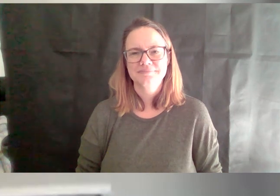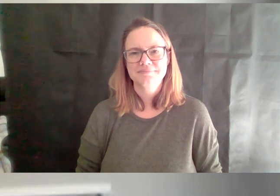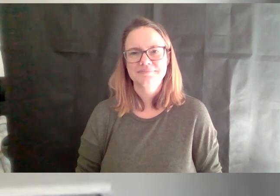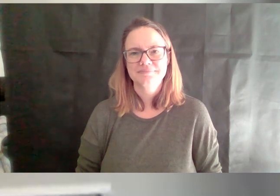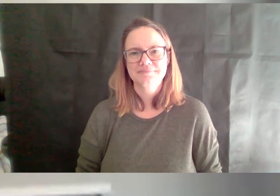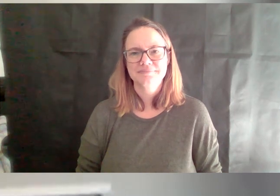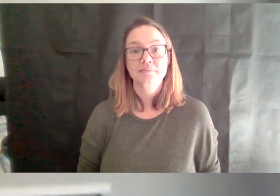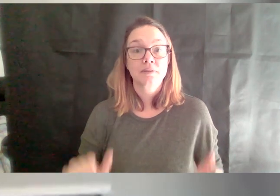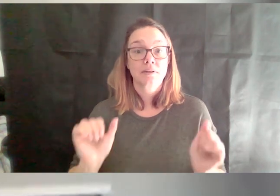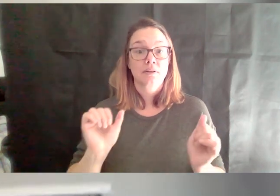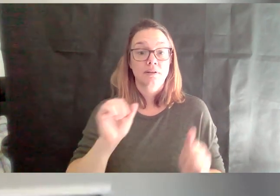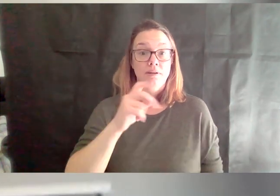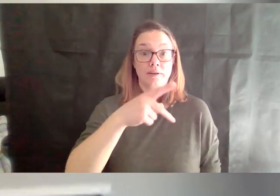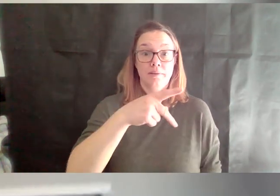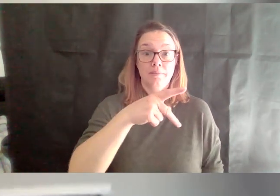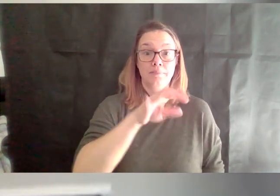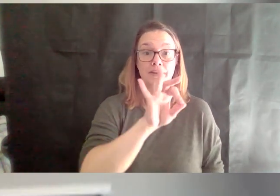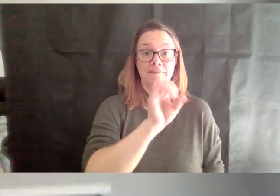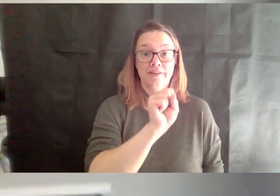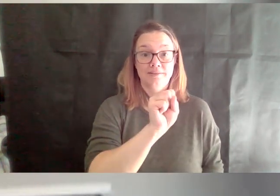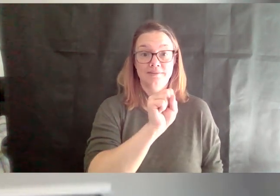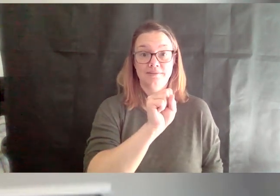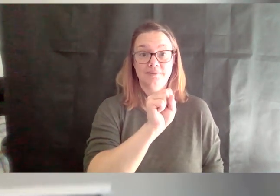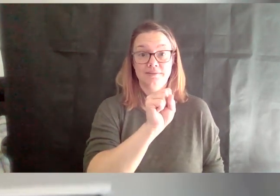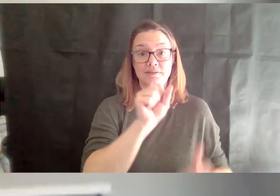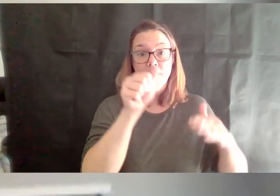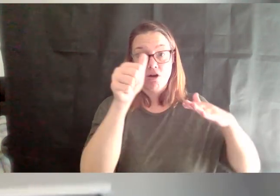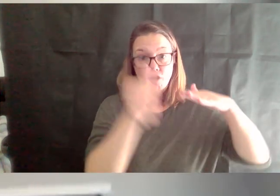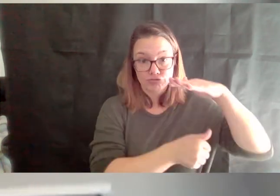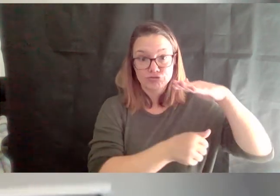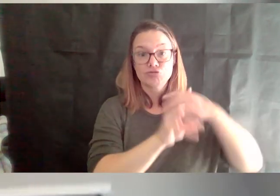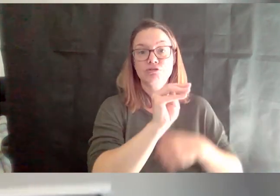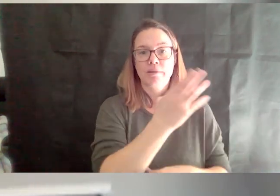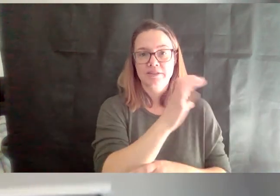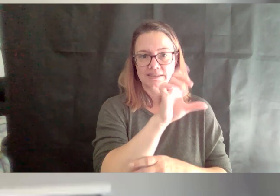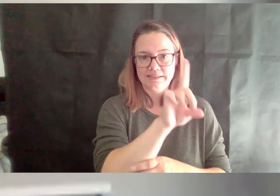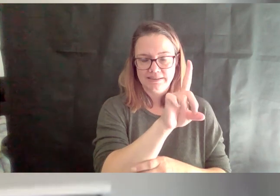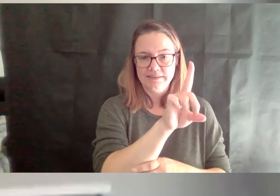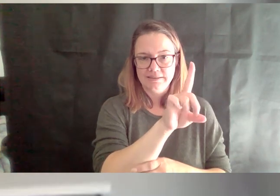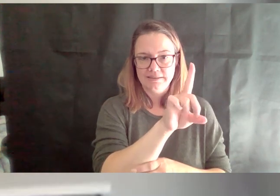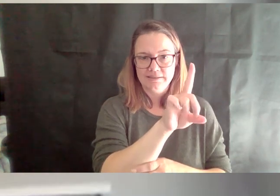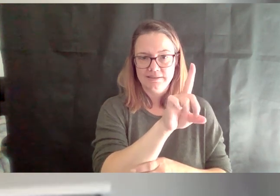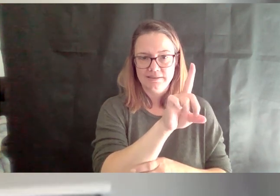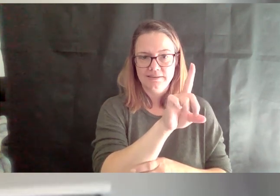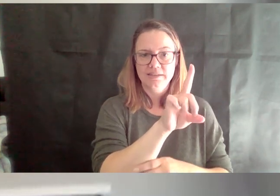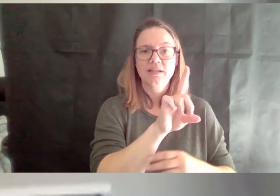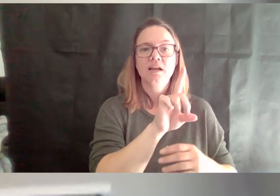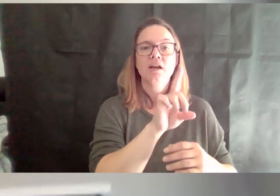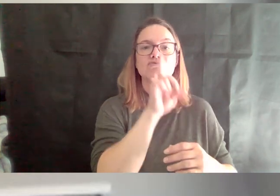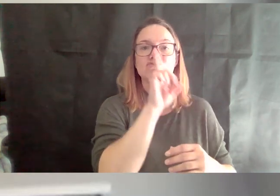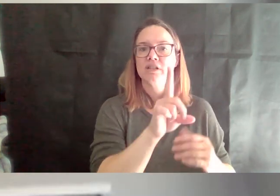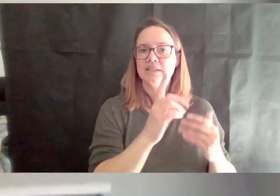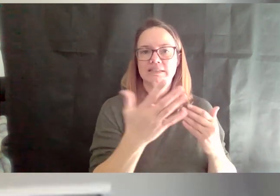With PFS being another department within MHCD, it makes it extremely easy for us